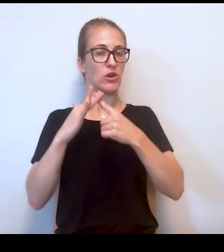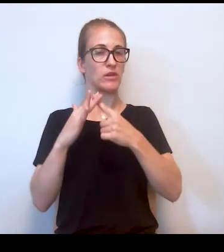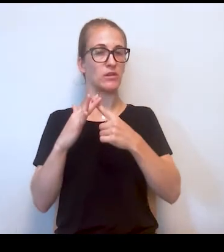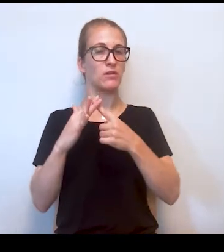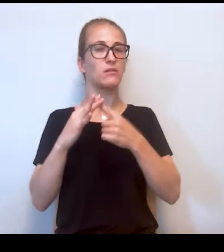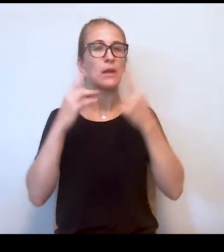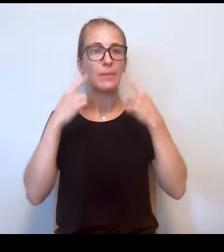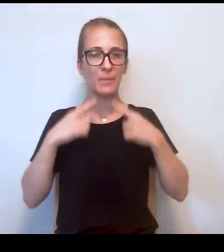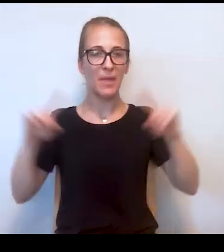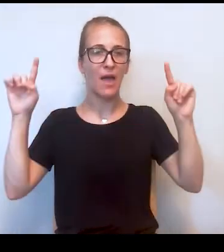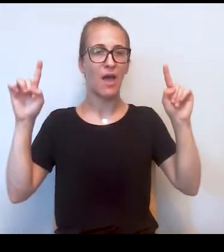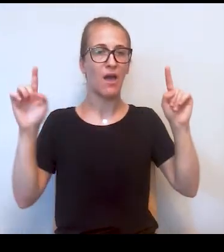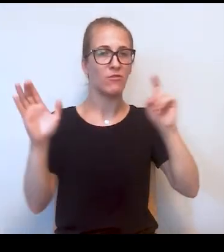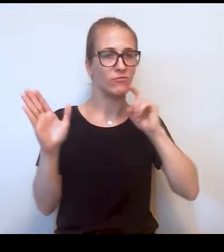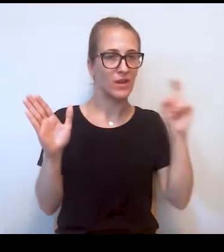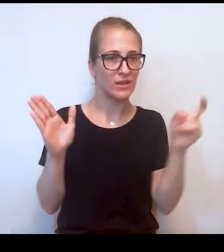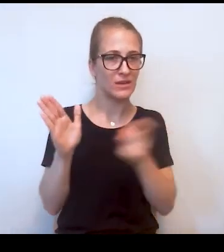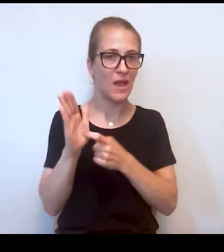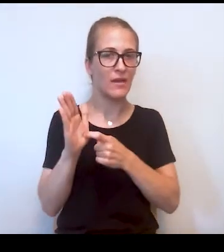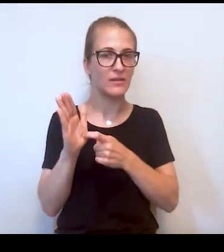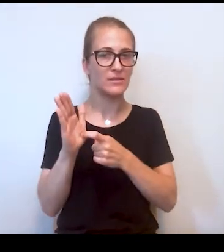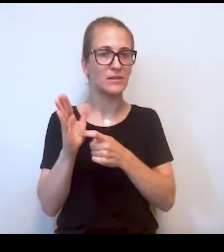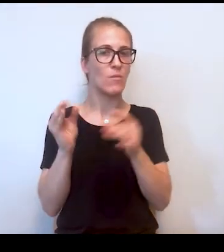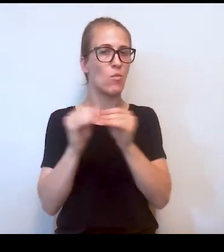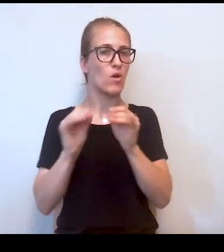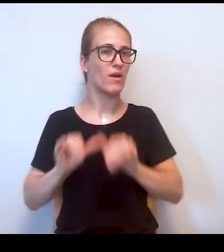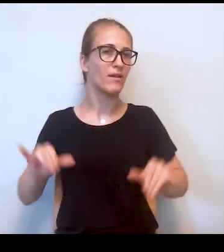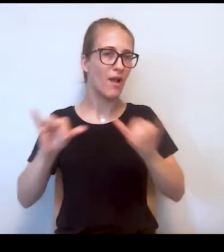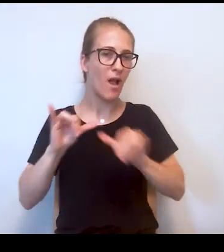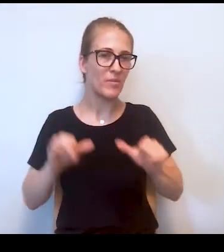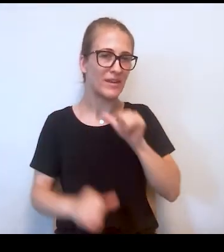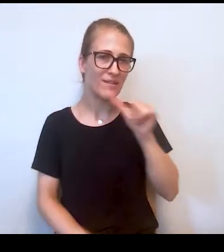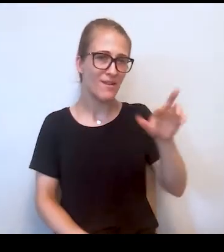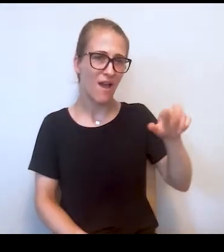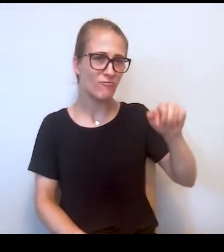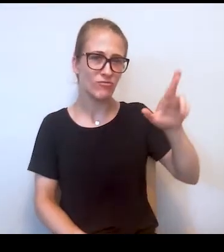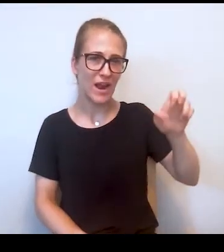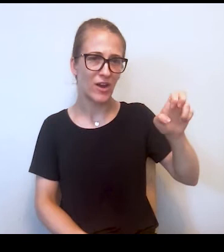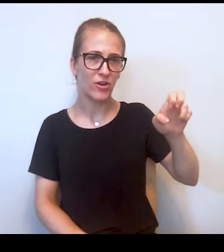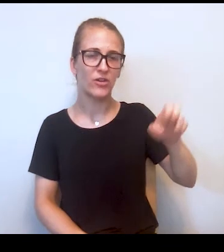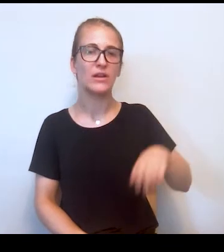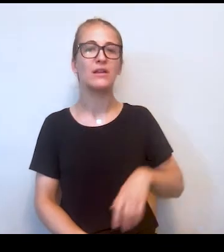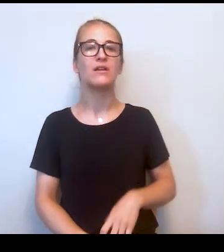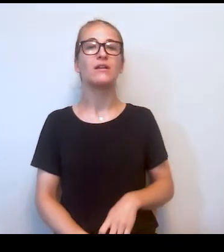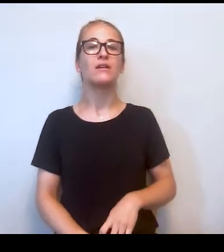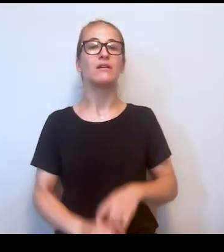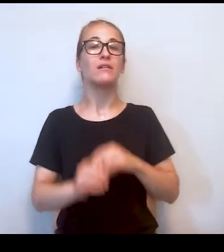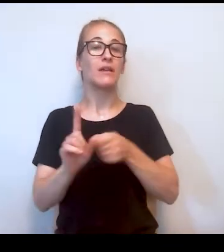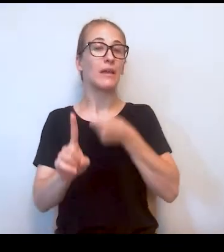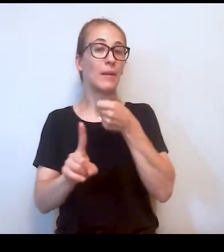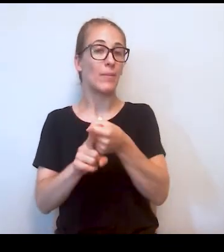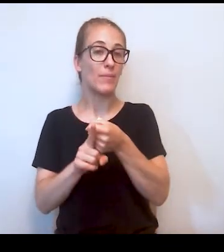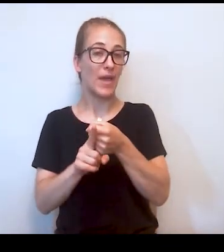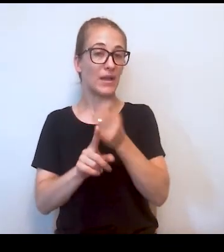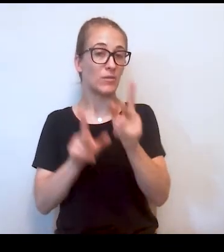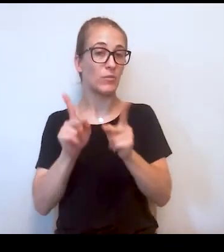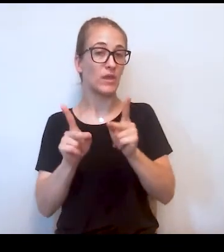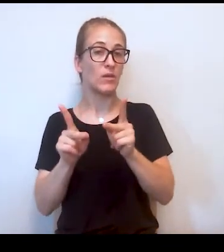It impacts people assigned female at birth more. It's twice as common in people of color. It's more common